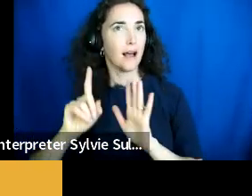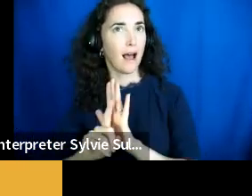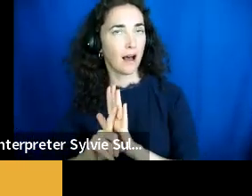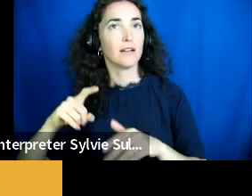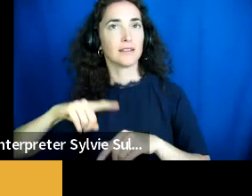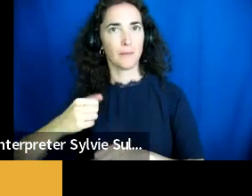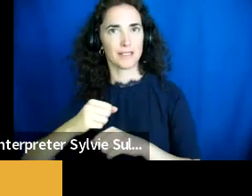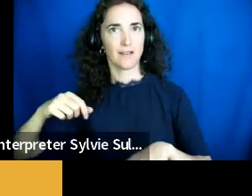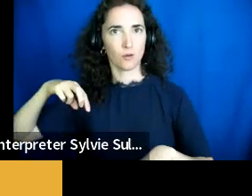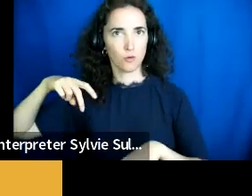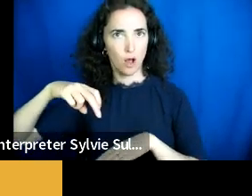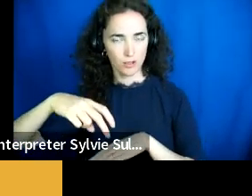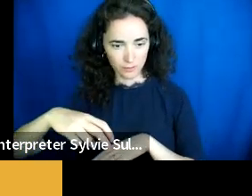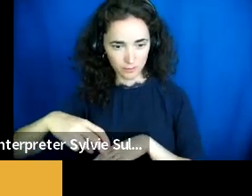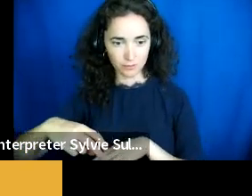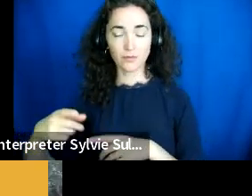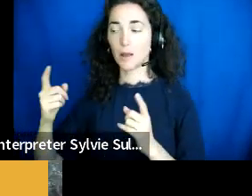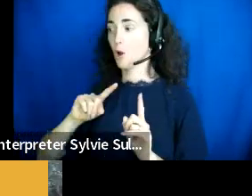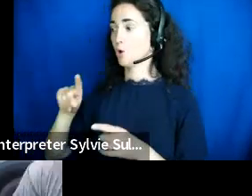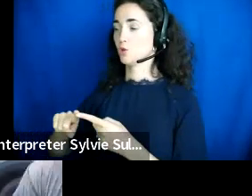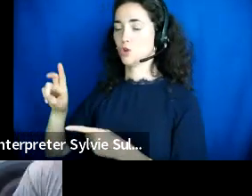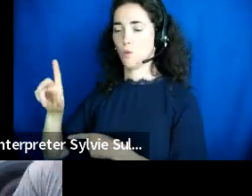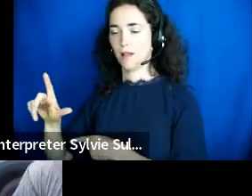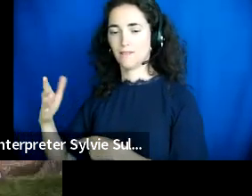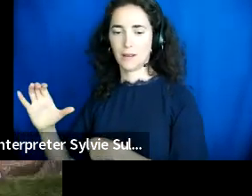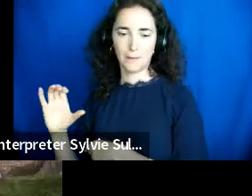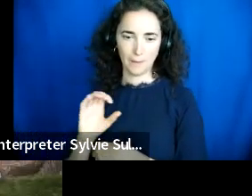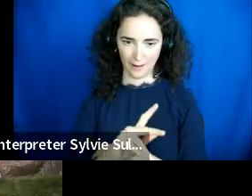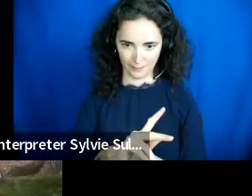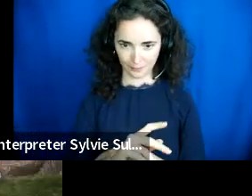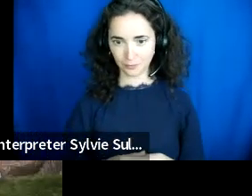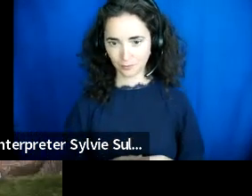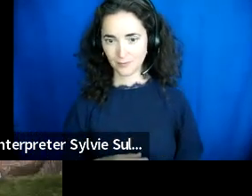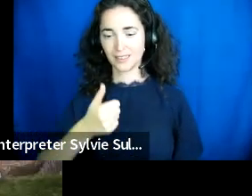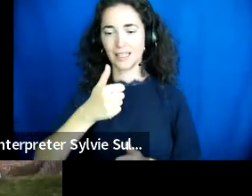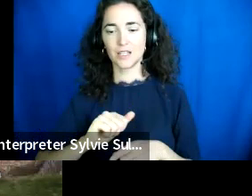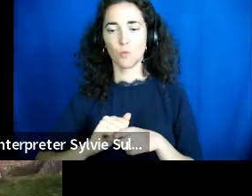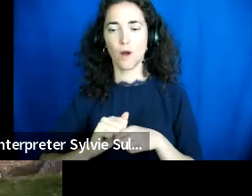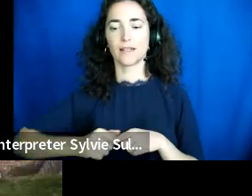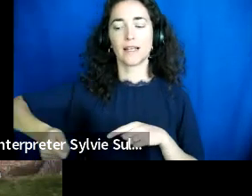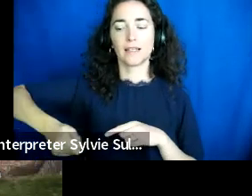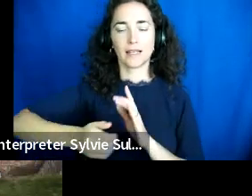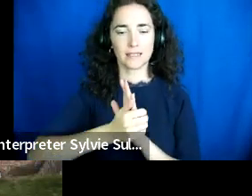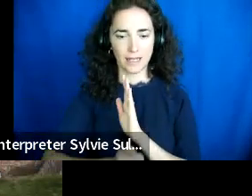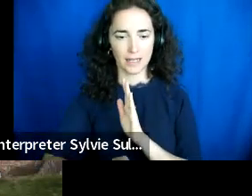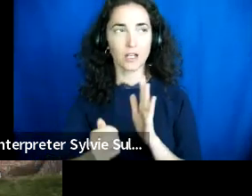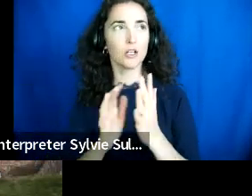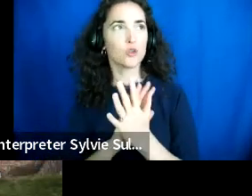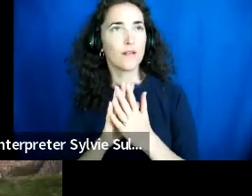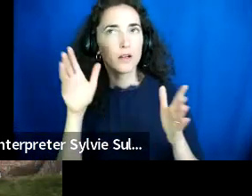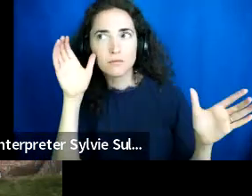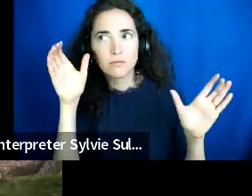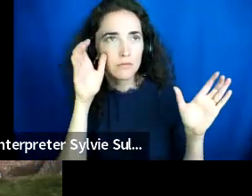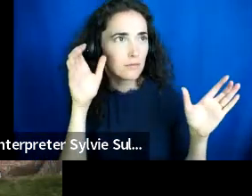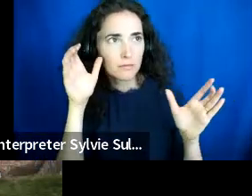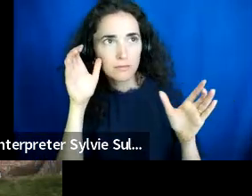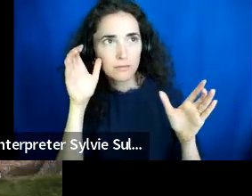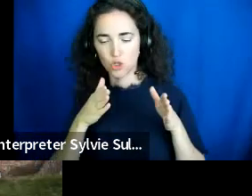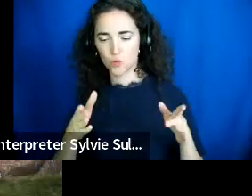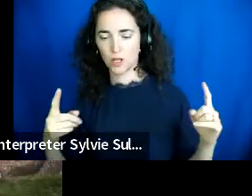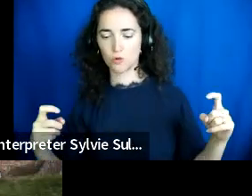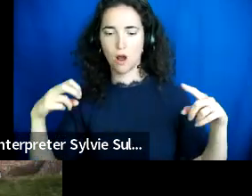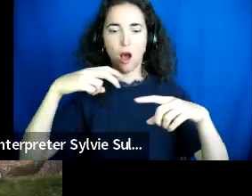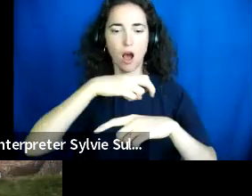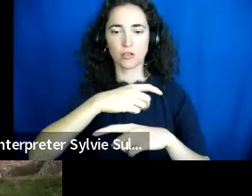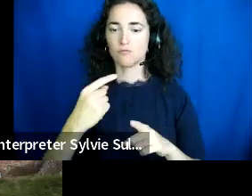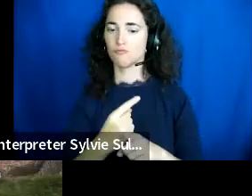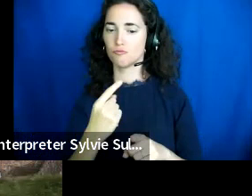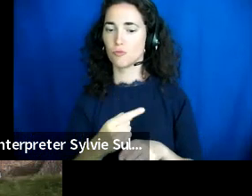Campers are headed back from Ul. Each camper practiced their cane skills, listening to traffic and crossing the street safely during their ul campus tour.